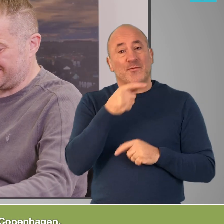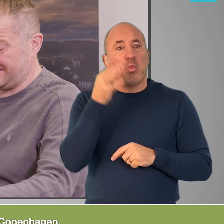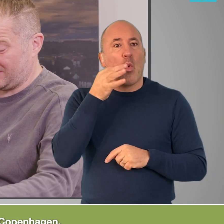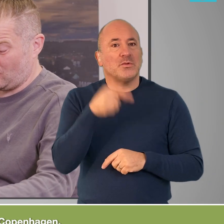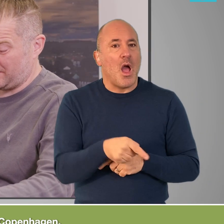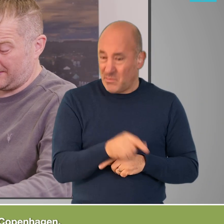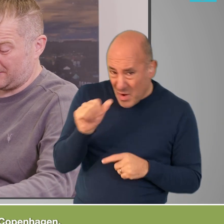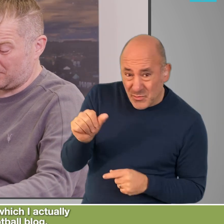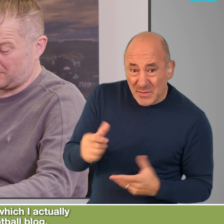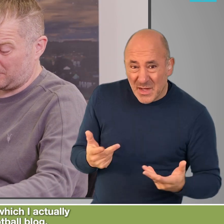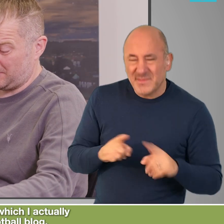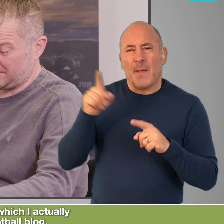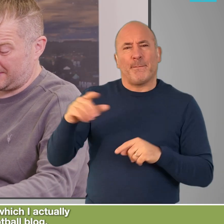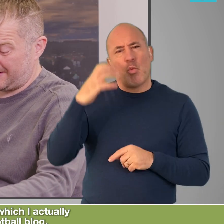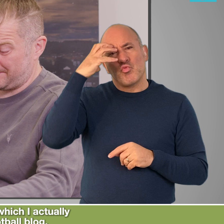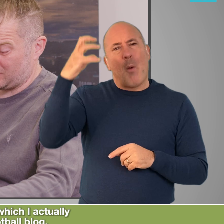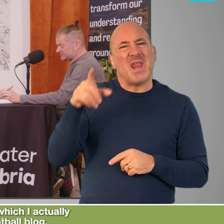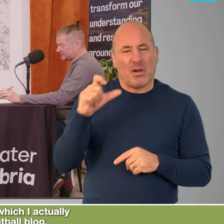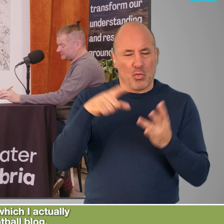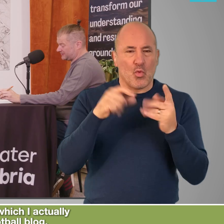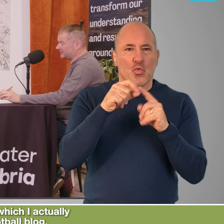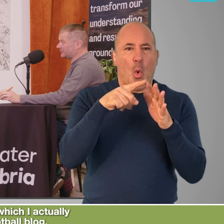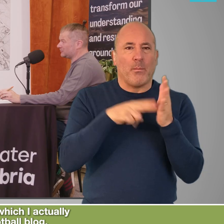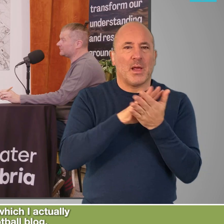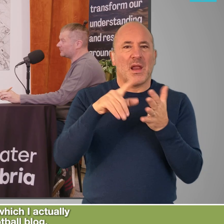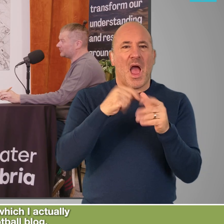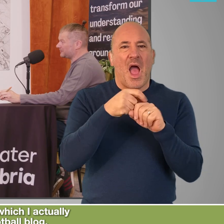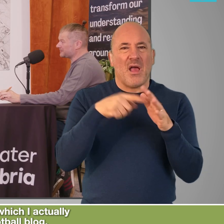Yeah, yeah. And then Copenhagen, there was another one which I actually read on a youth football blog,